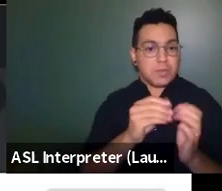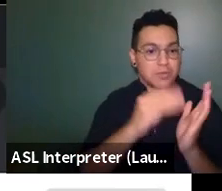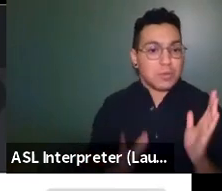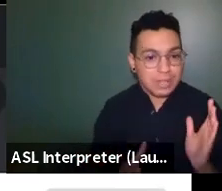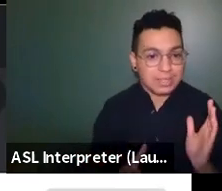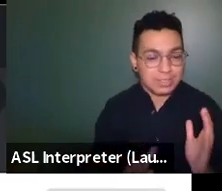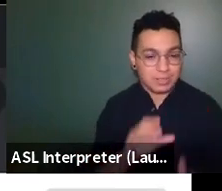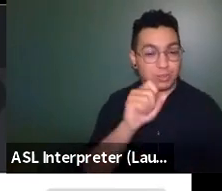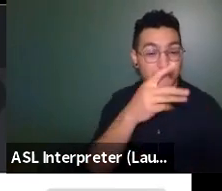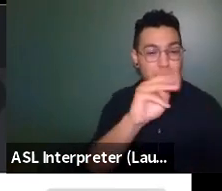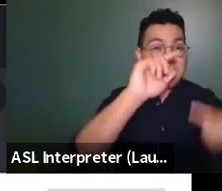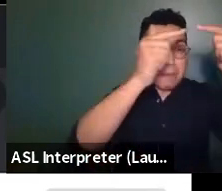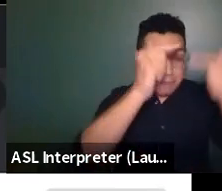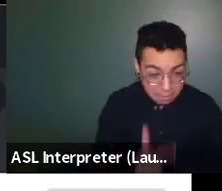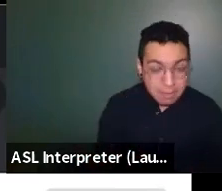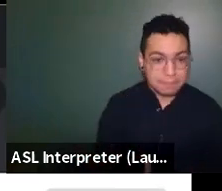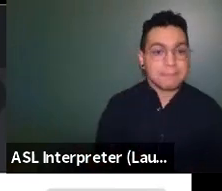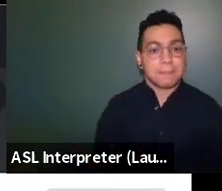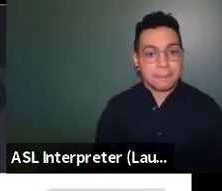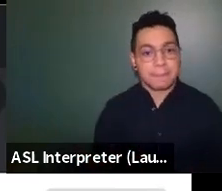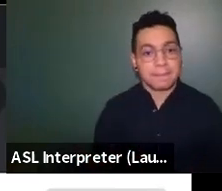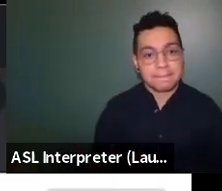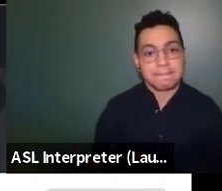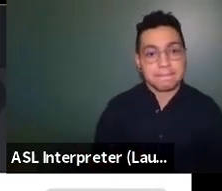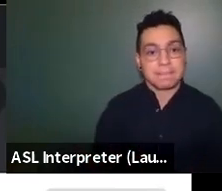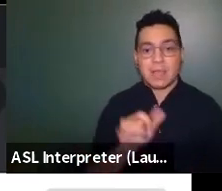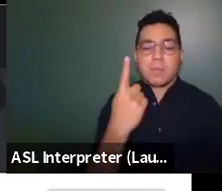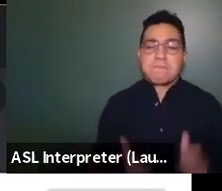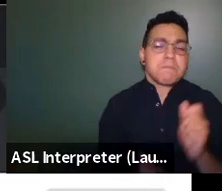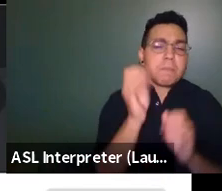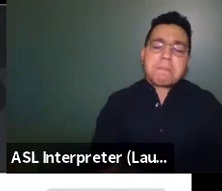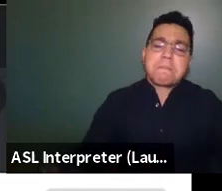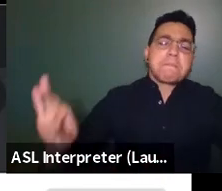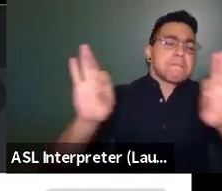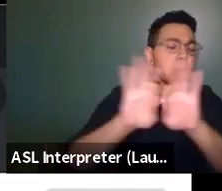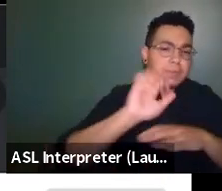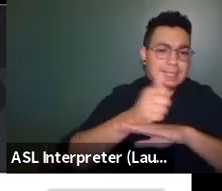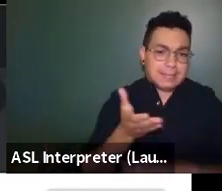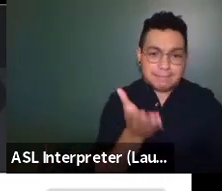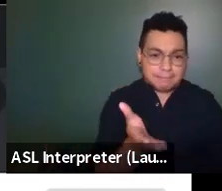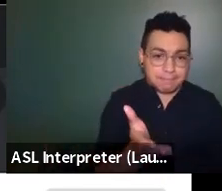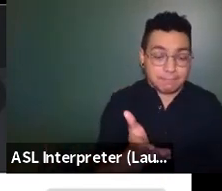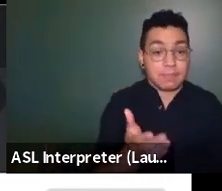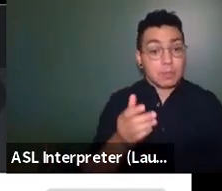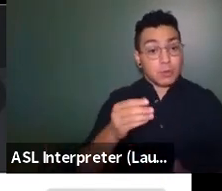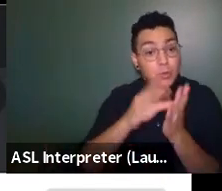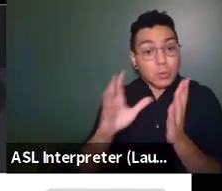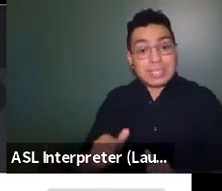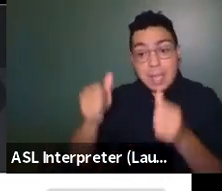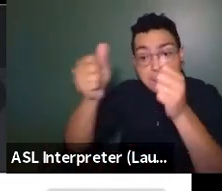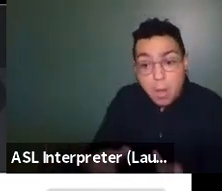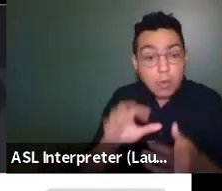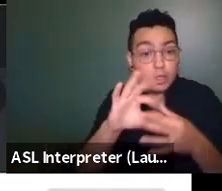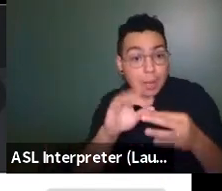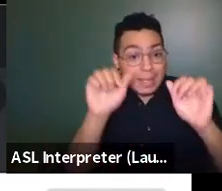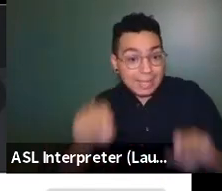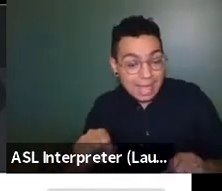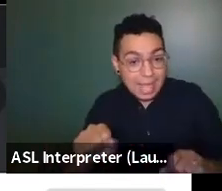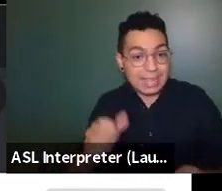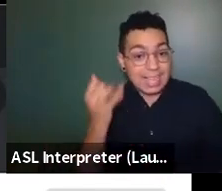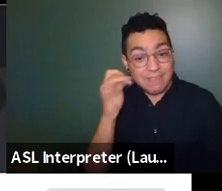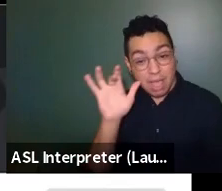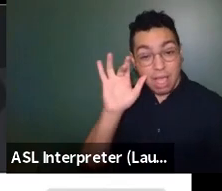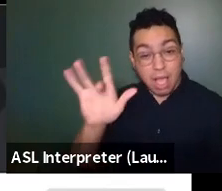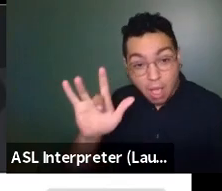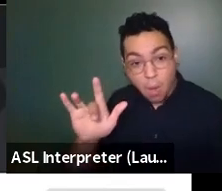ESD 112 - Katherine Livick: This is one of the most important settings in here, in my opinion. Students can post and comment. And if I click on this, I'll see my other options. Students can only comment.